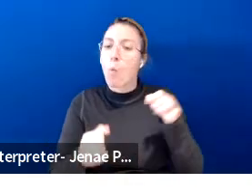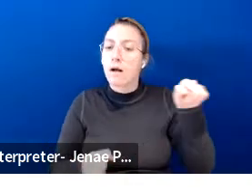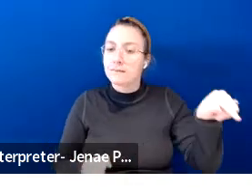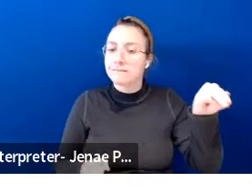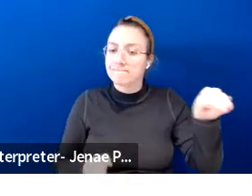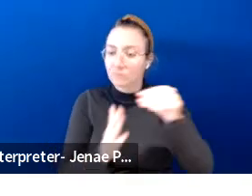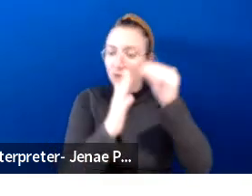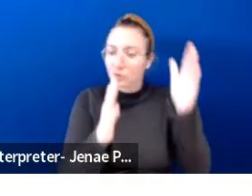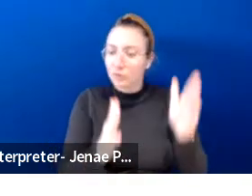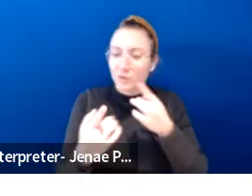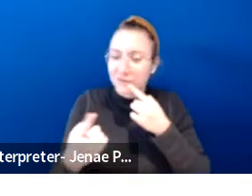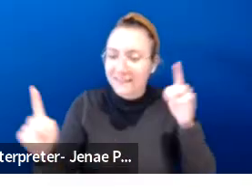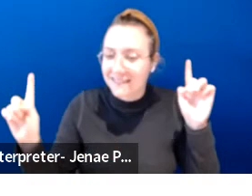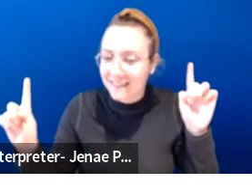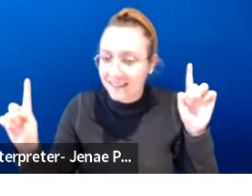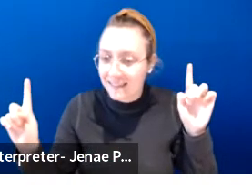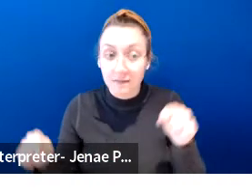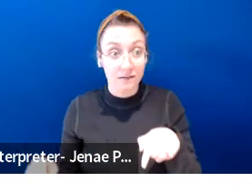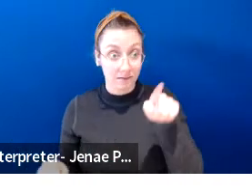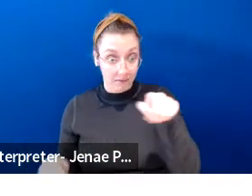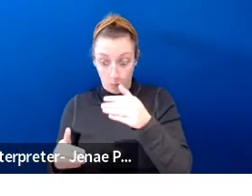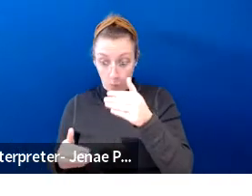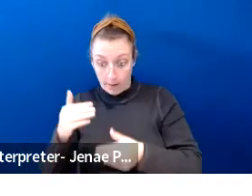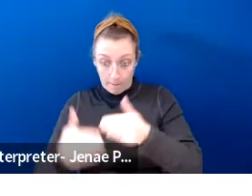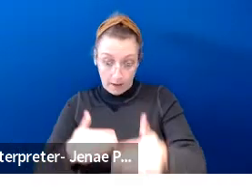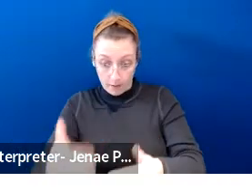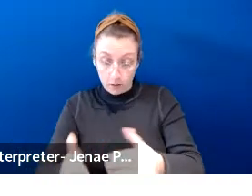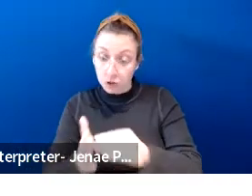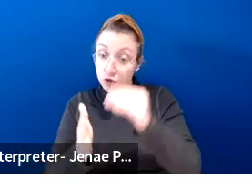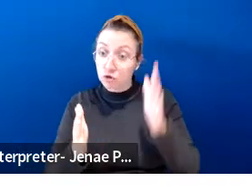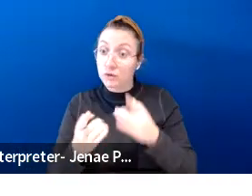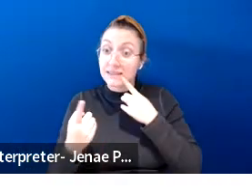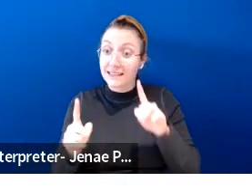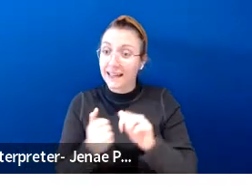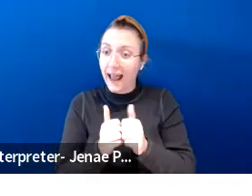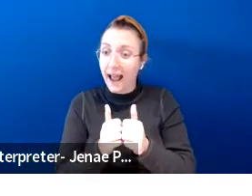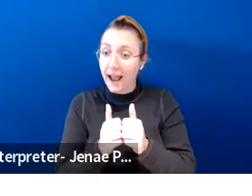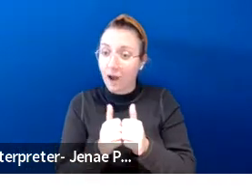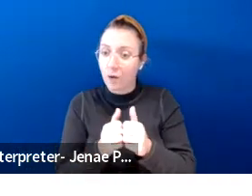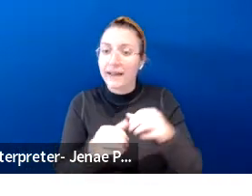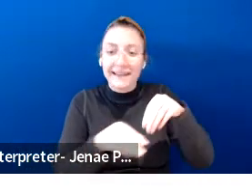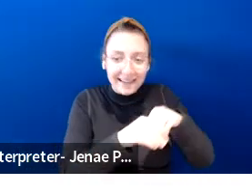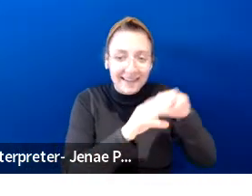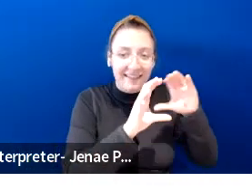And in the way power our students succeeding was us being in the classroom teaching them with the pandemic.